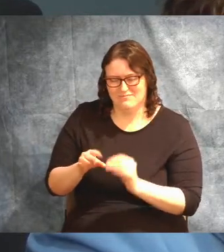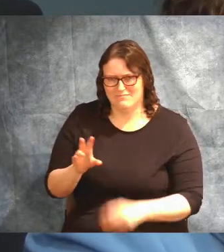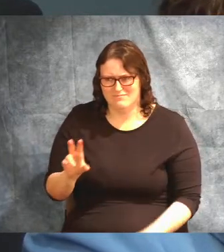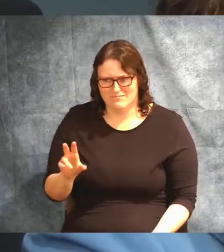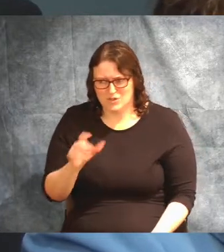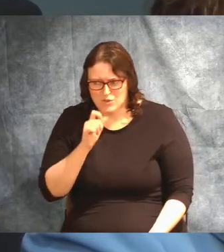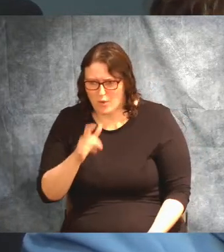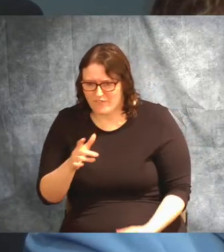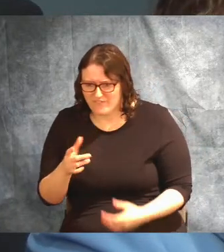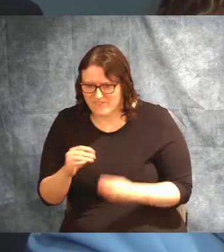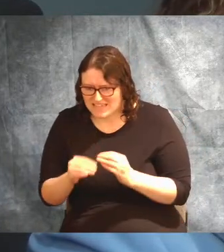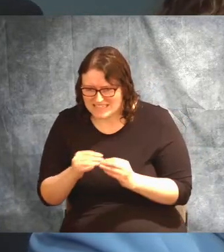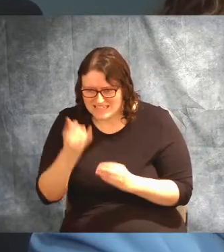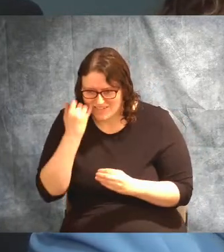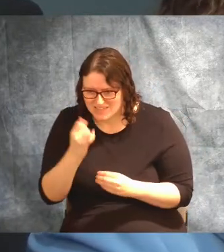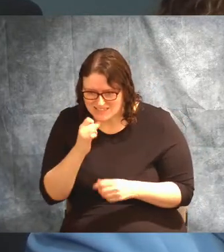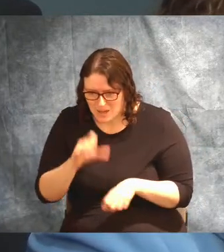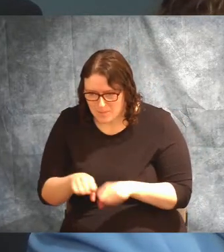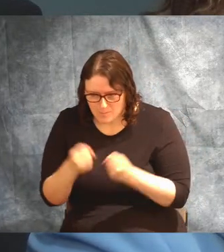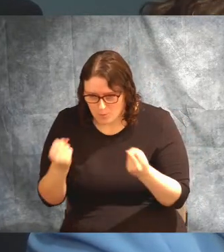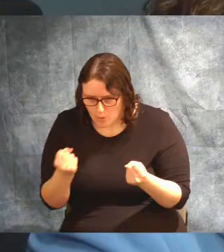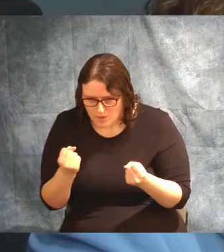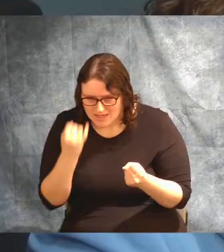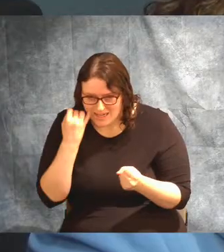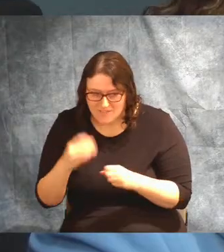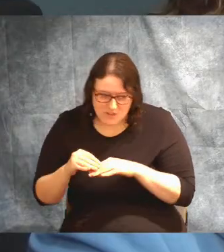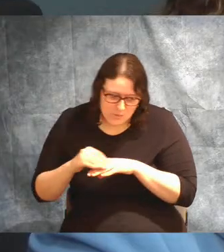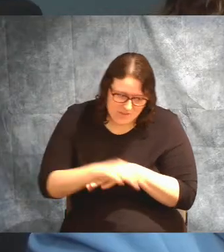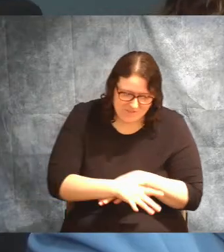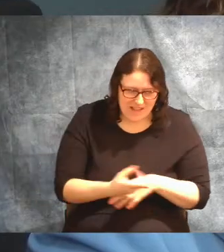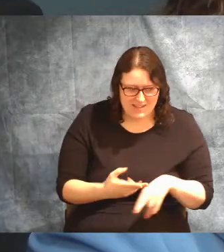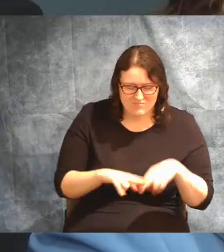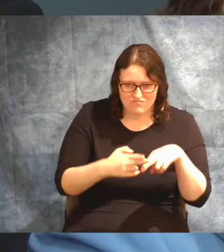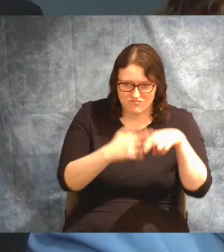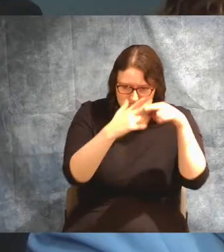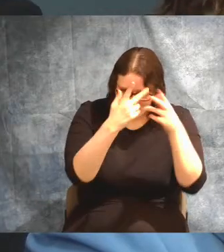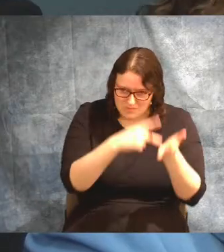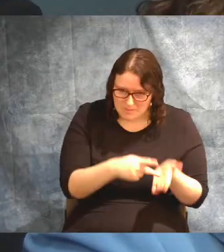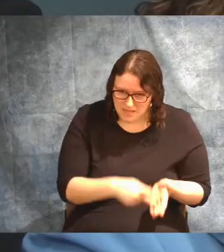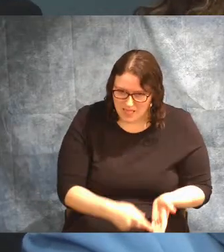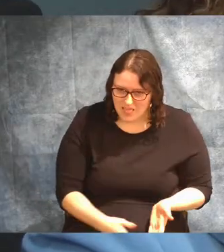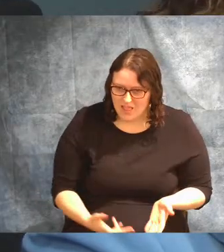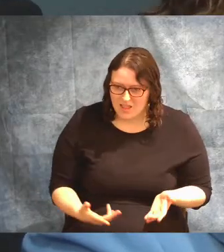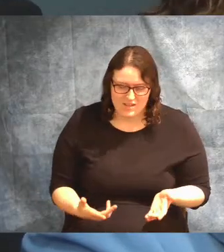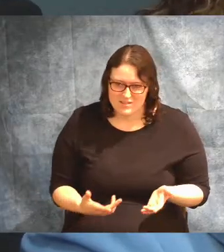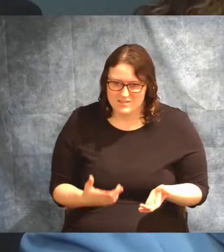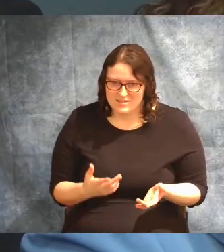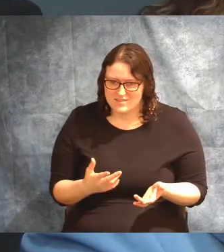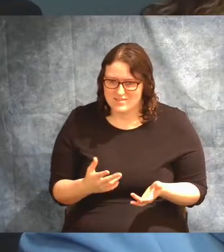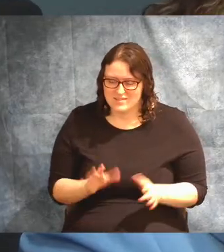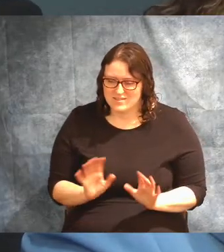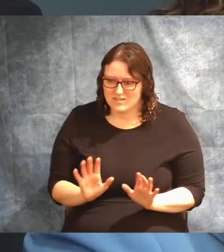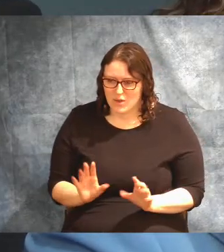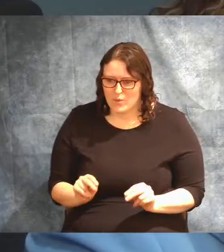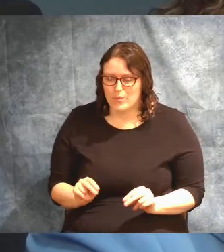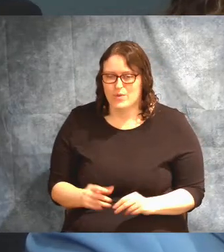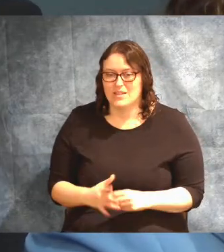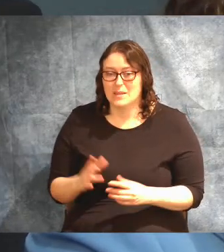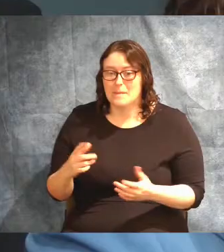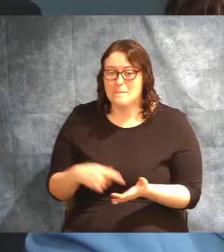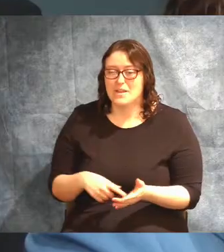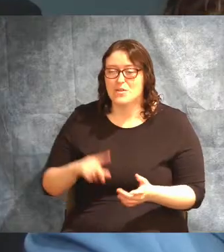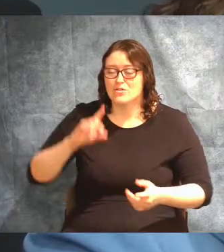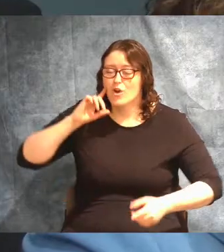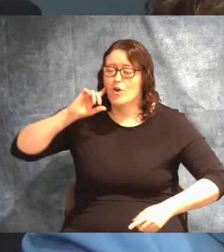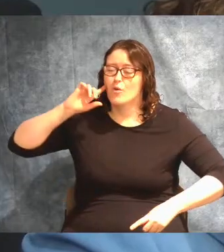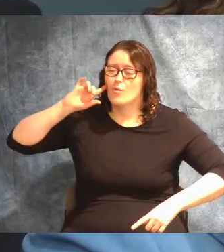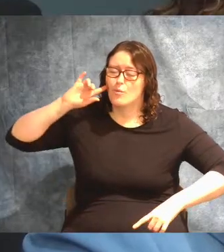Don't fix it if you got to pass it on to the the the users. The bills are outrageous. And I